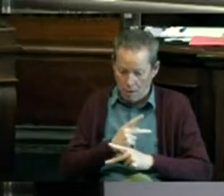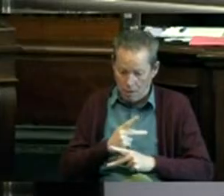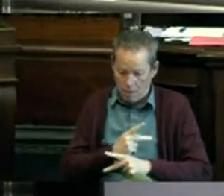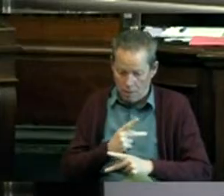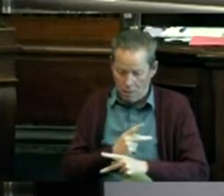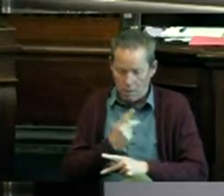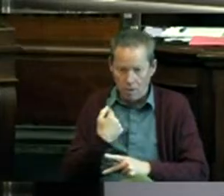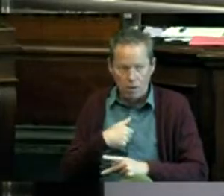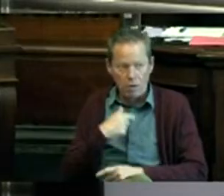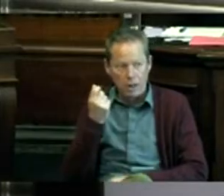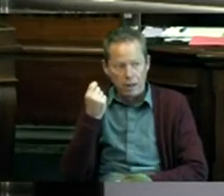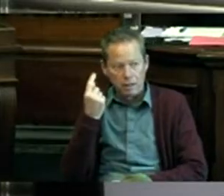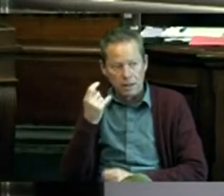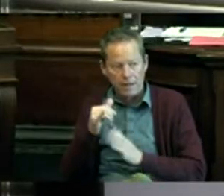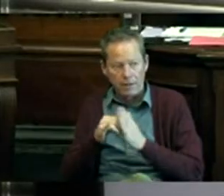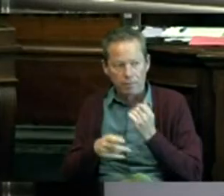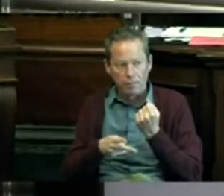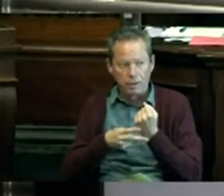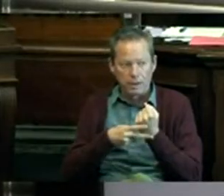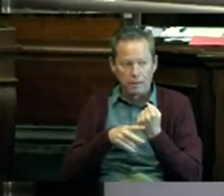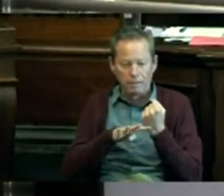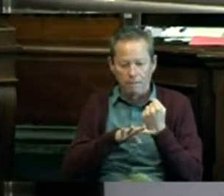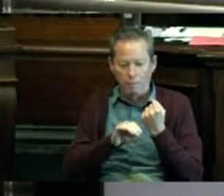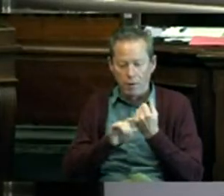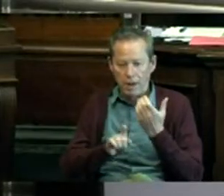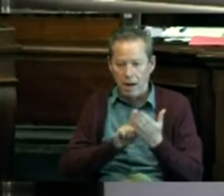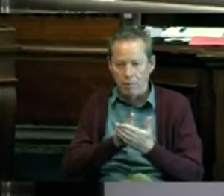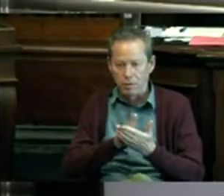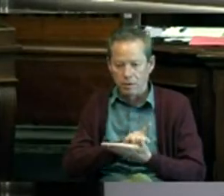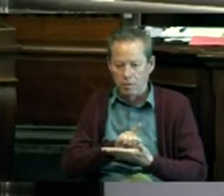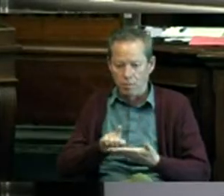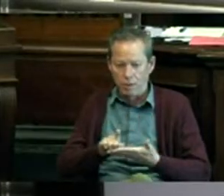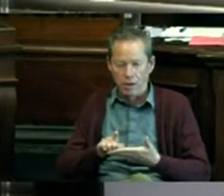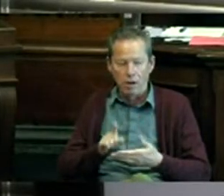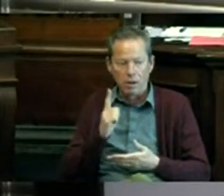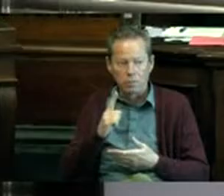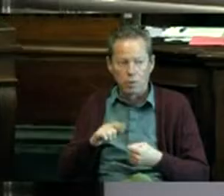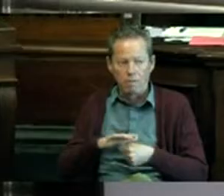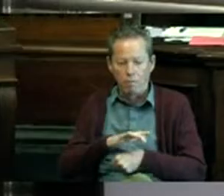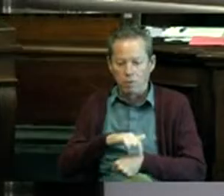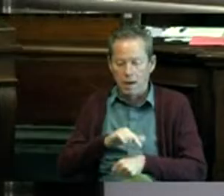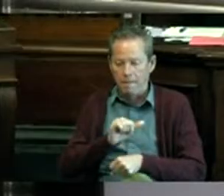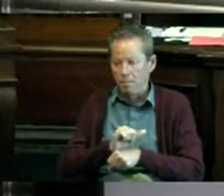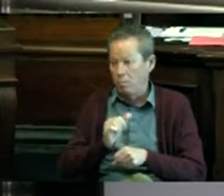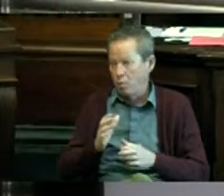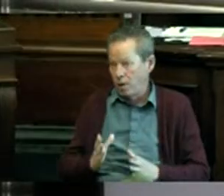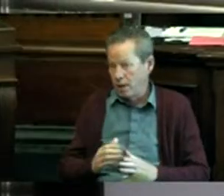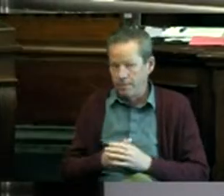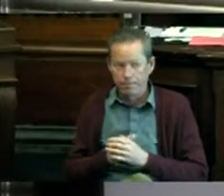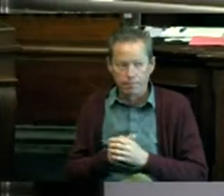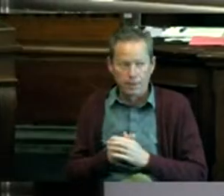sponsors on every project, if not more. We do the math. We